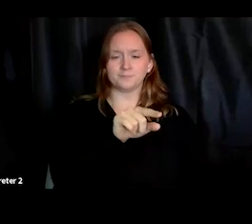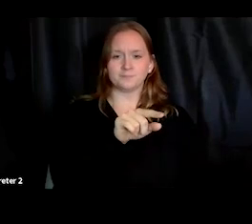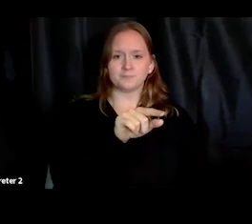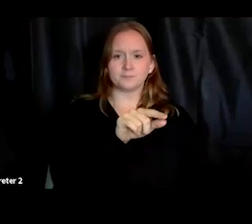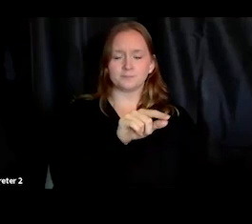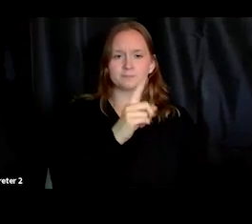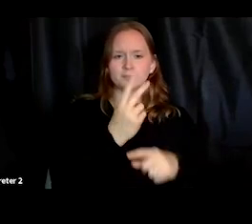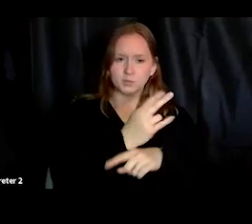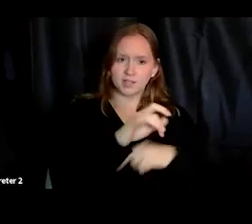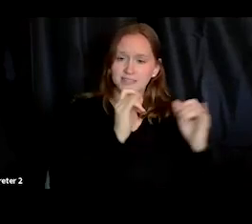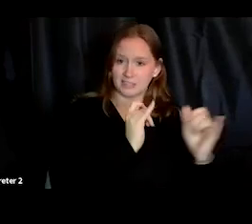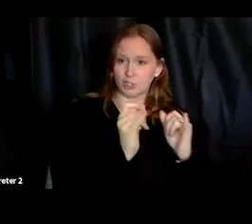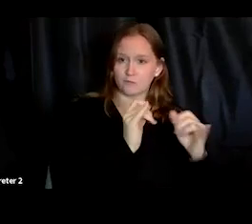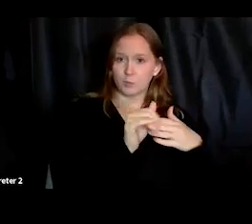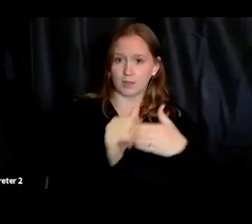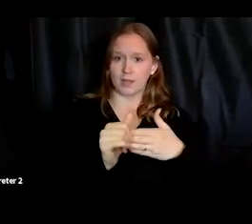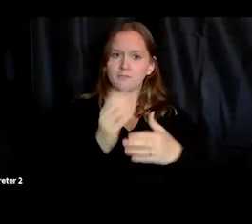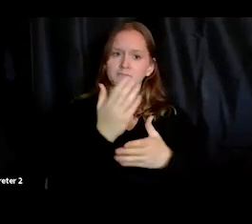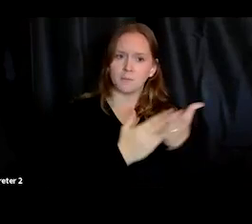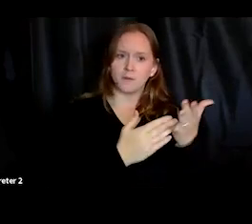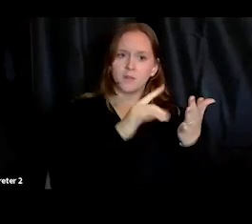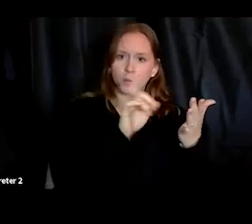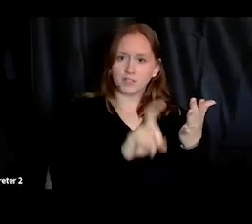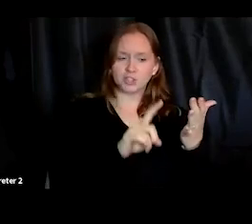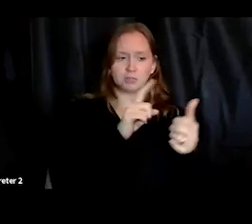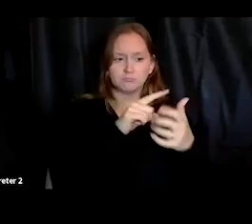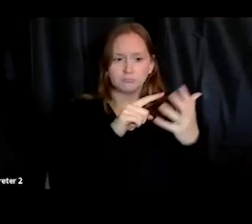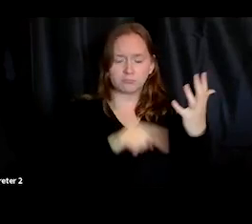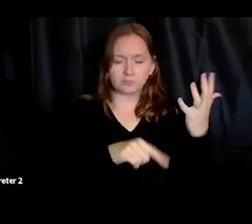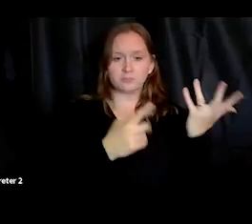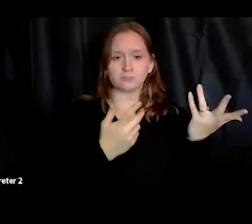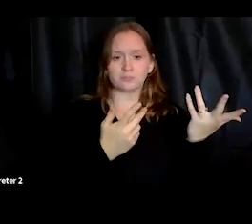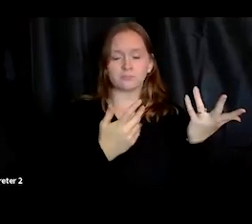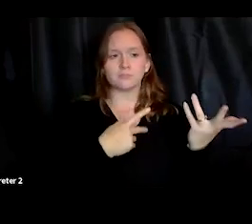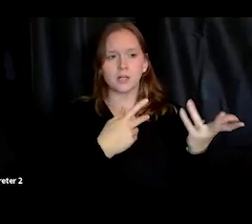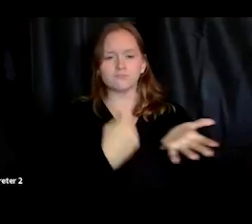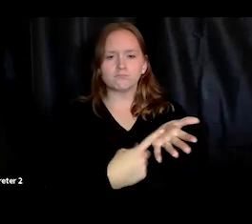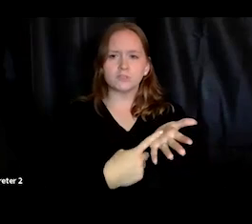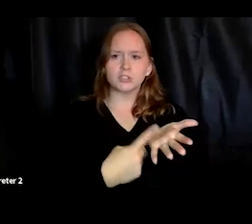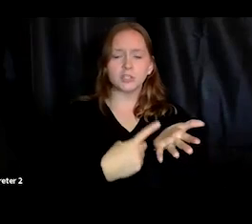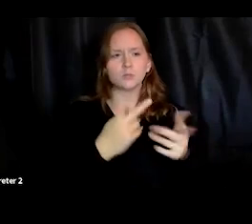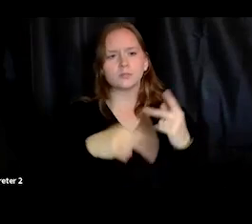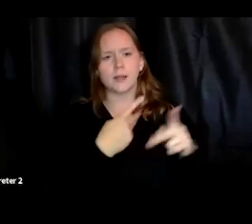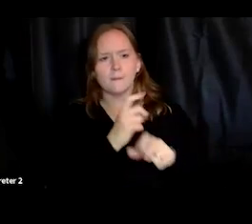and use some of the questions and talk to the individual about the work that they were doing, whether it was, you know,